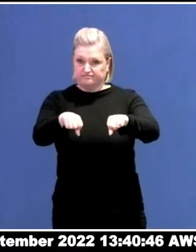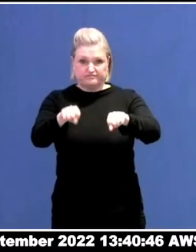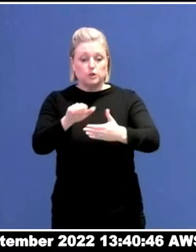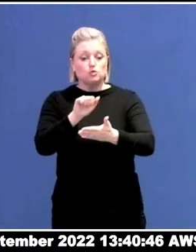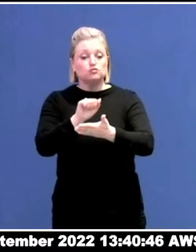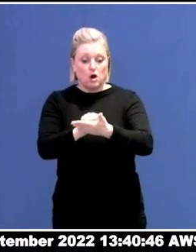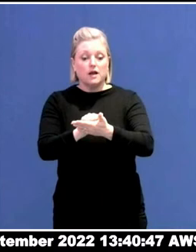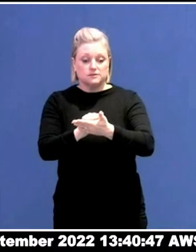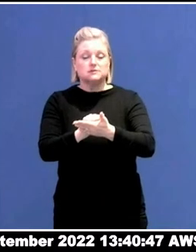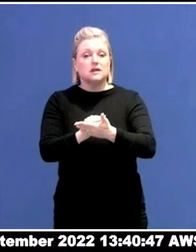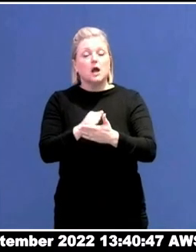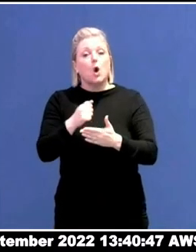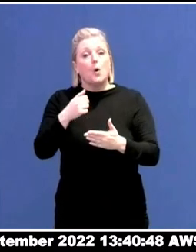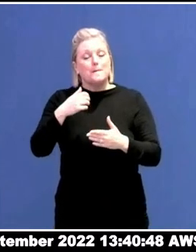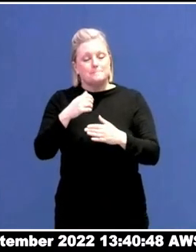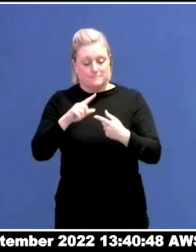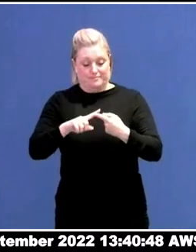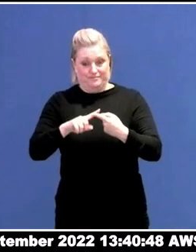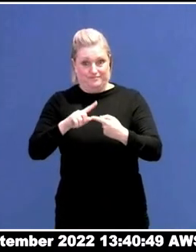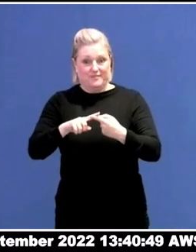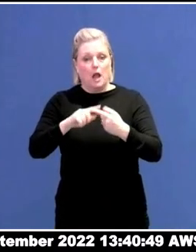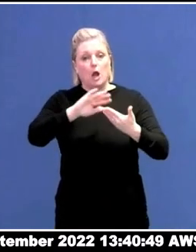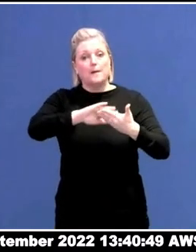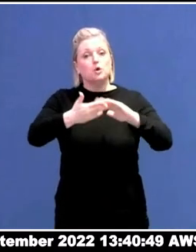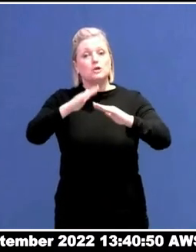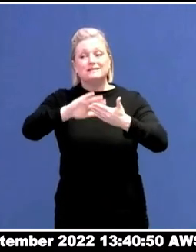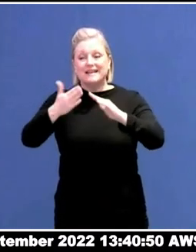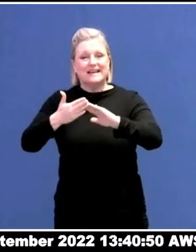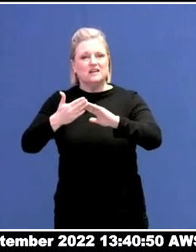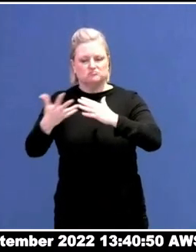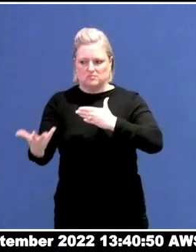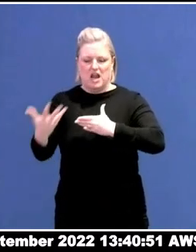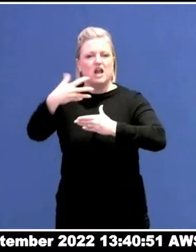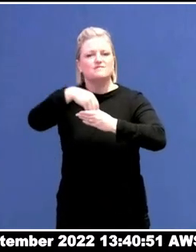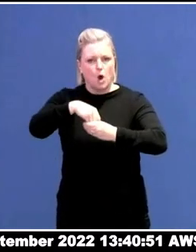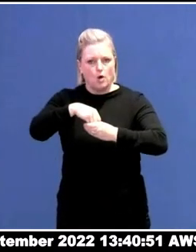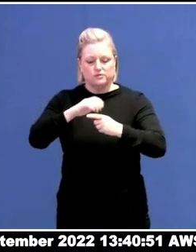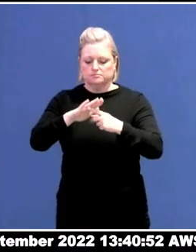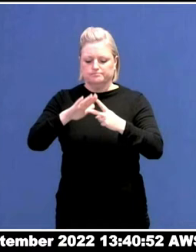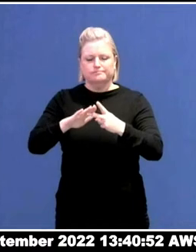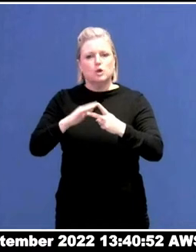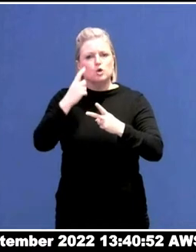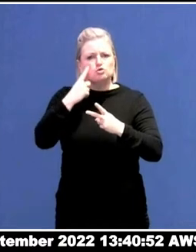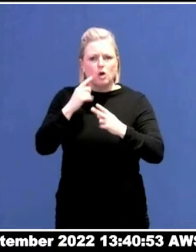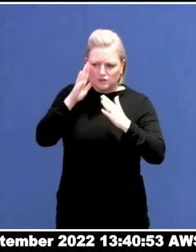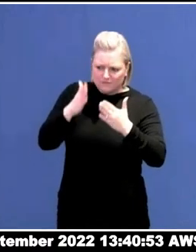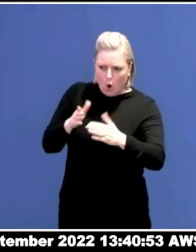the community, to ensure that there is a rehabilitative approach and yet hold young